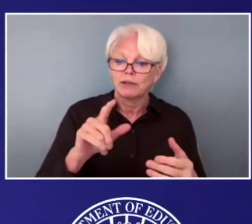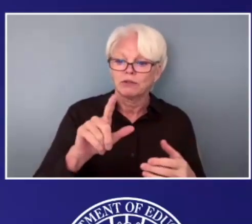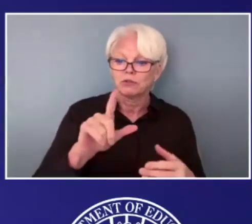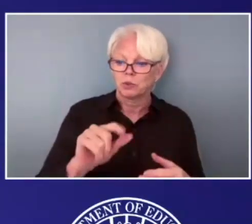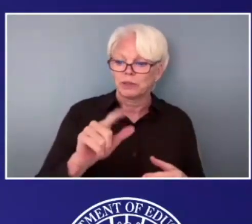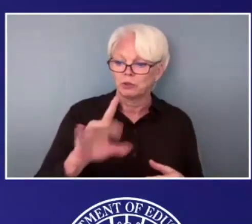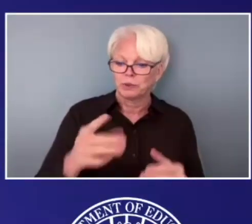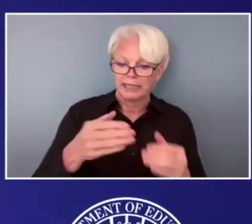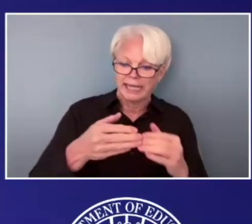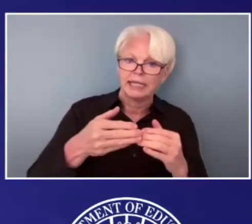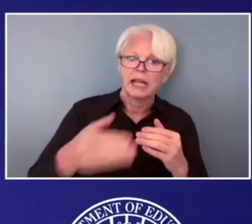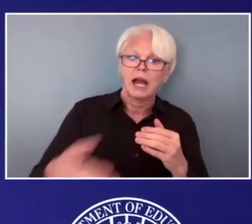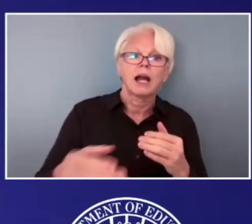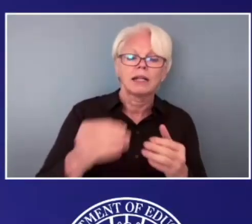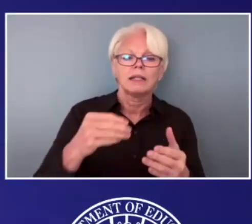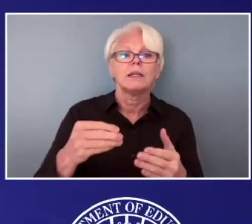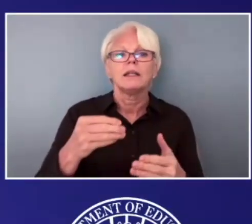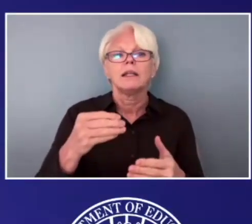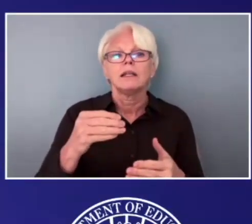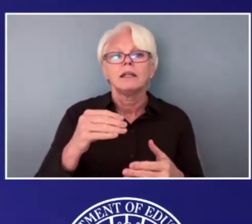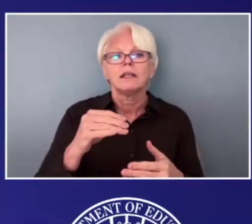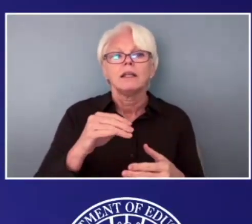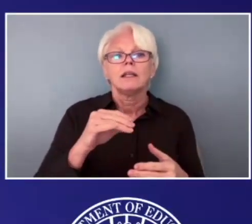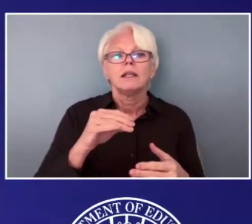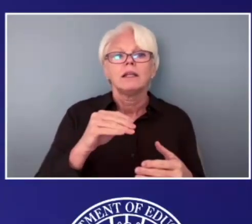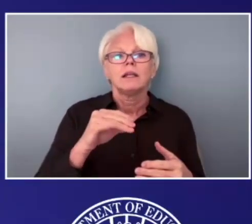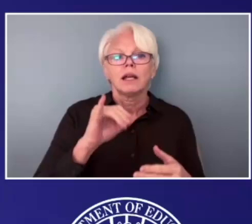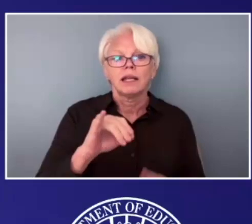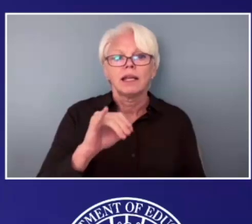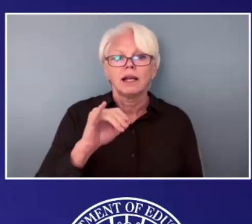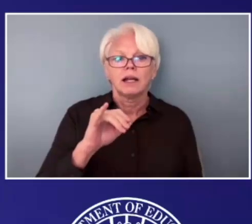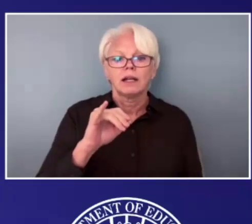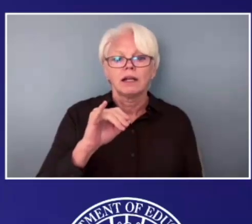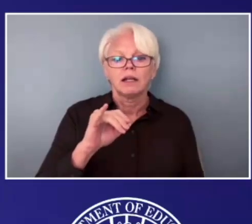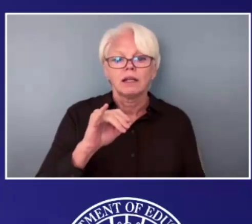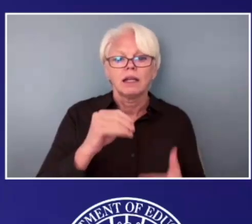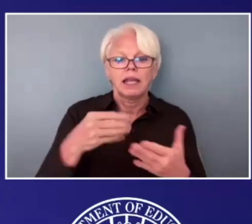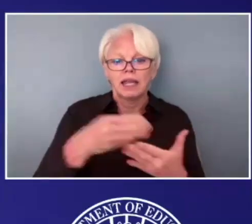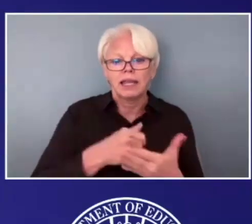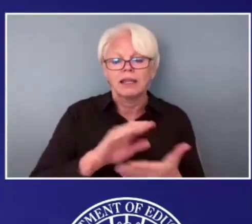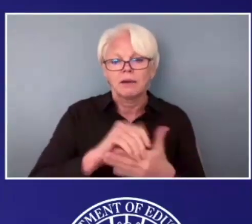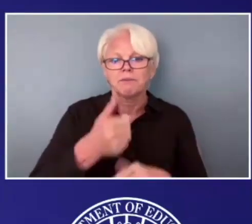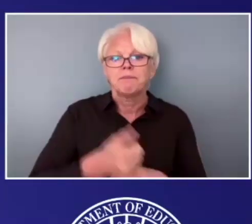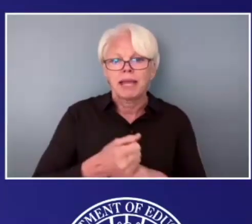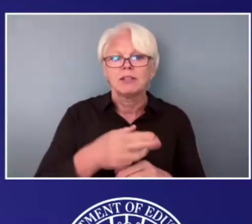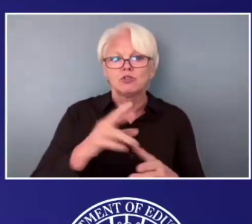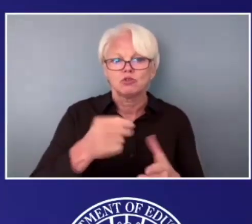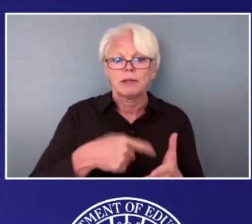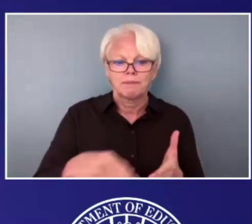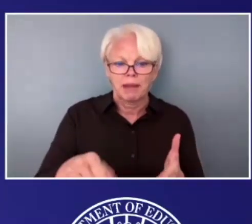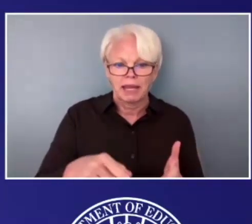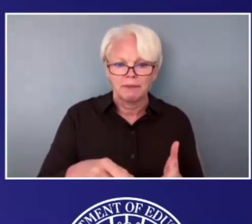the Income Based Repayment, red, the Income Based Repayment 2014, white, and the Income based Repayment